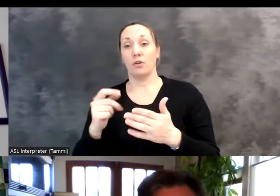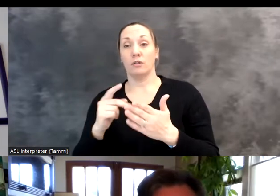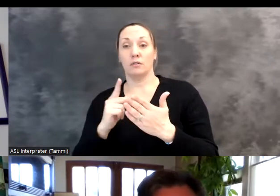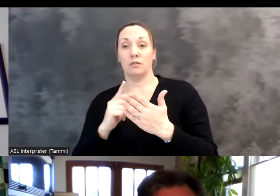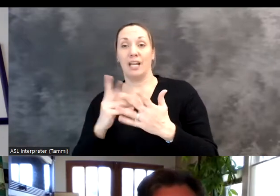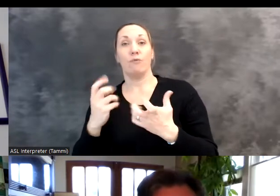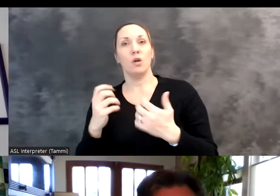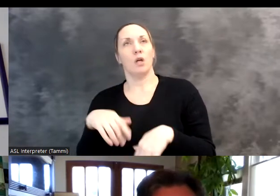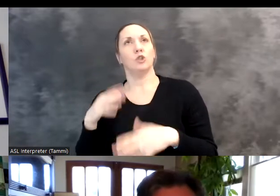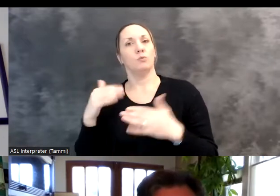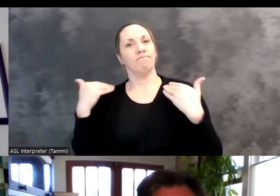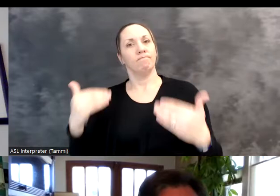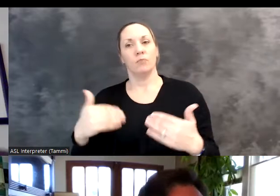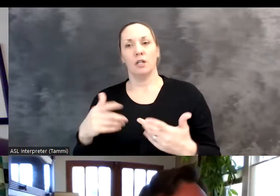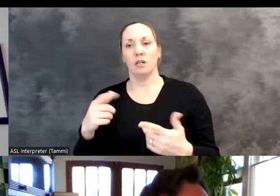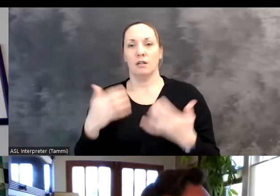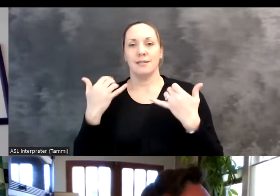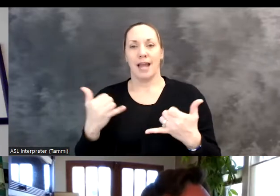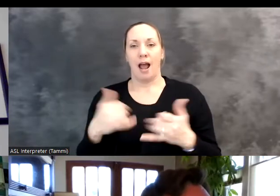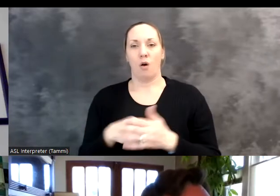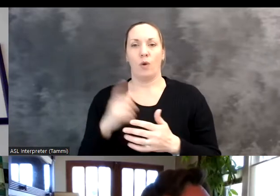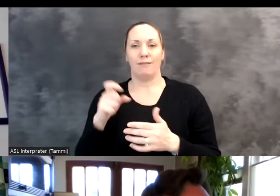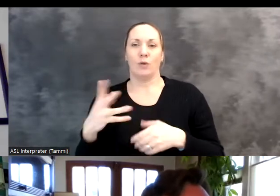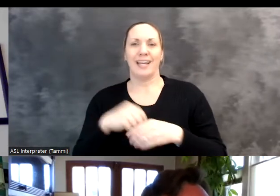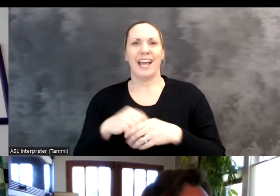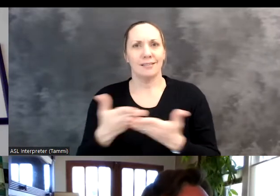get with the program, you have to engage with this stuff because one of